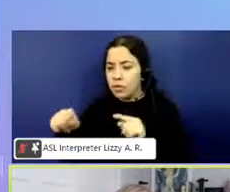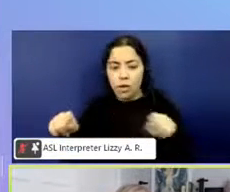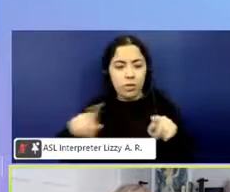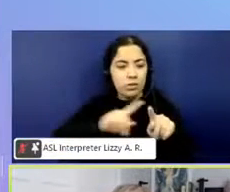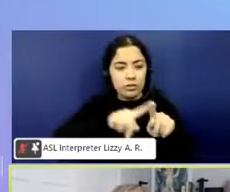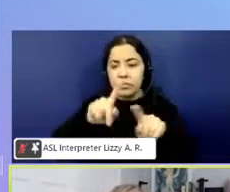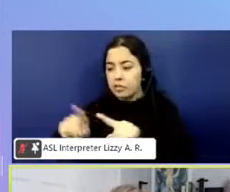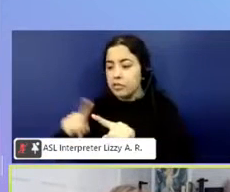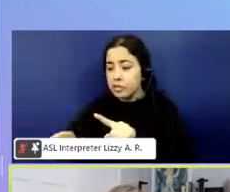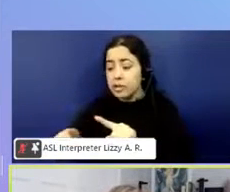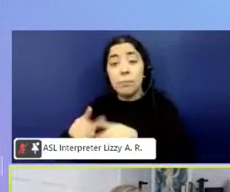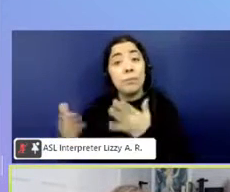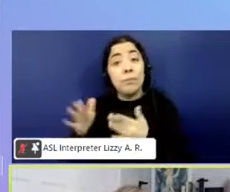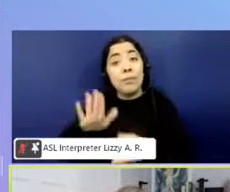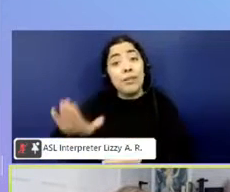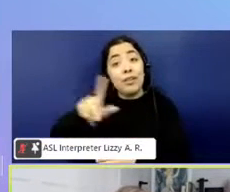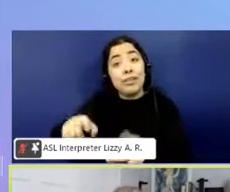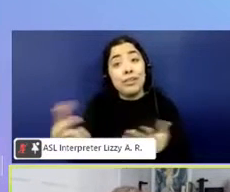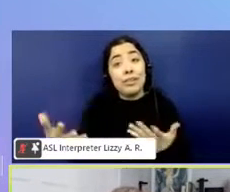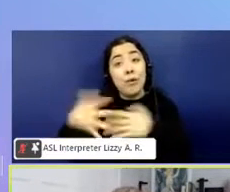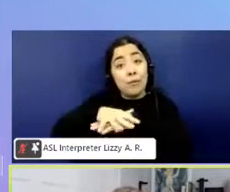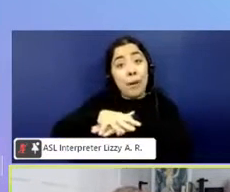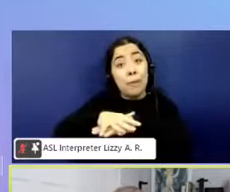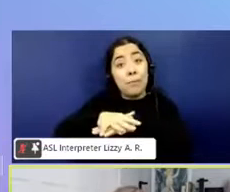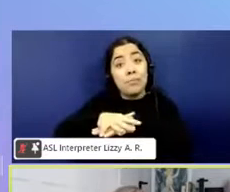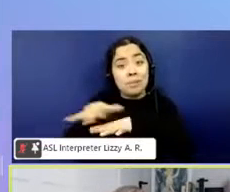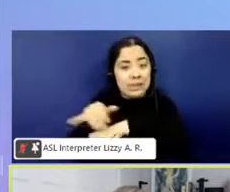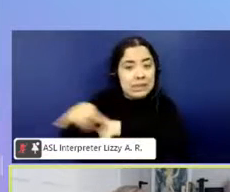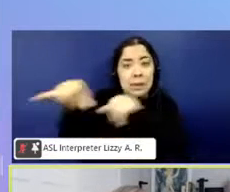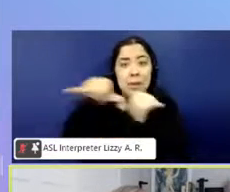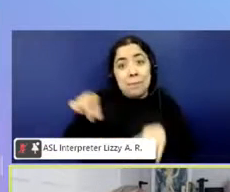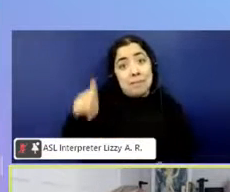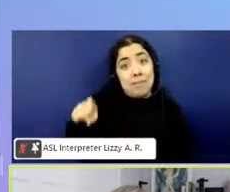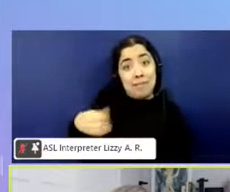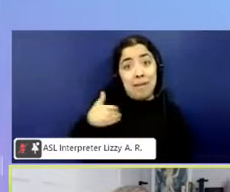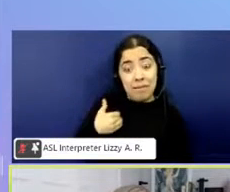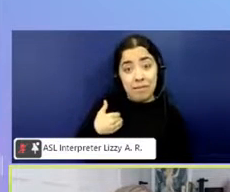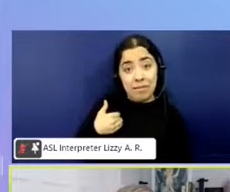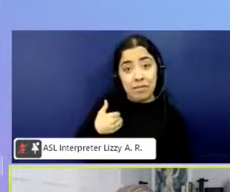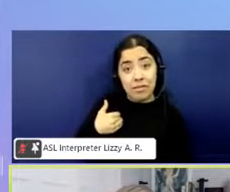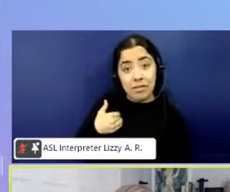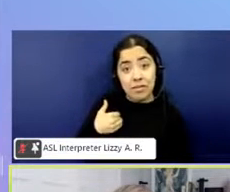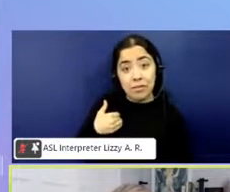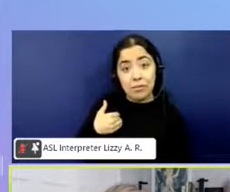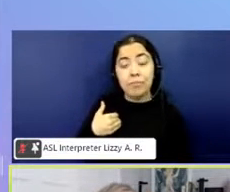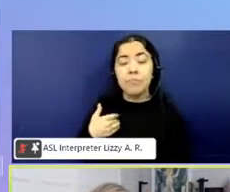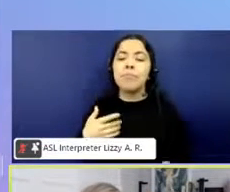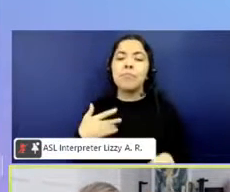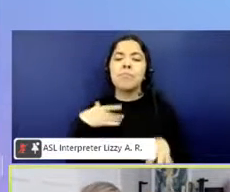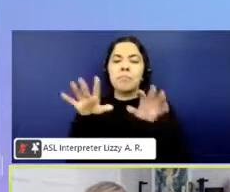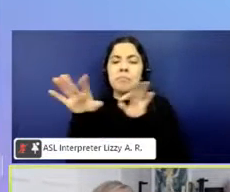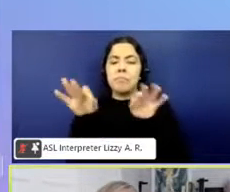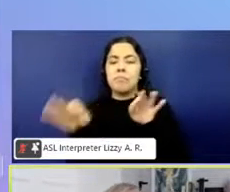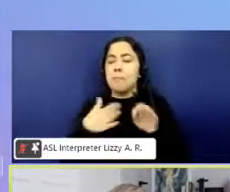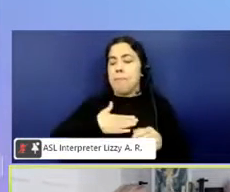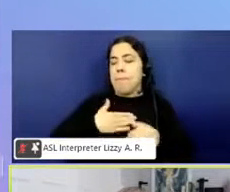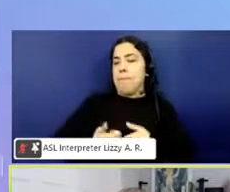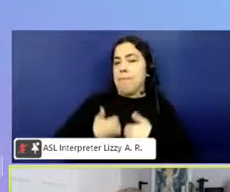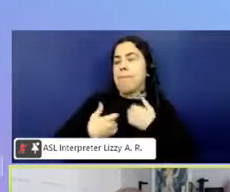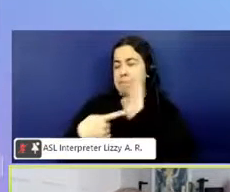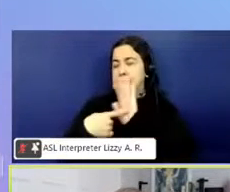I'd like to provide an example of how motivations and needs can overlap from my own life I have